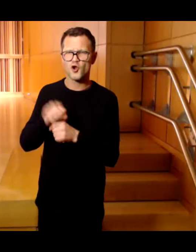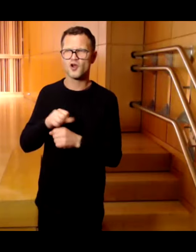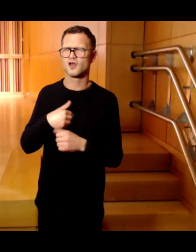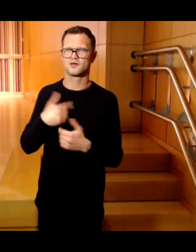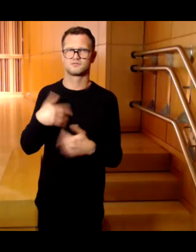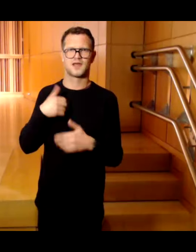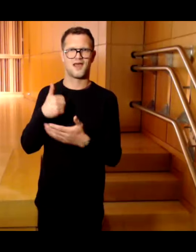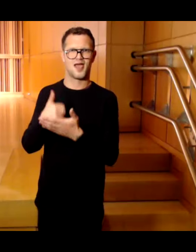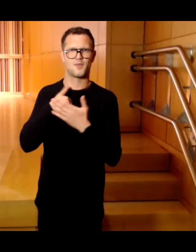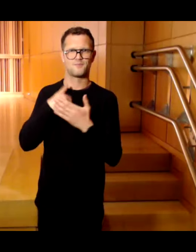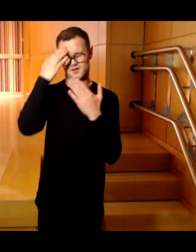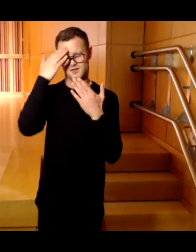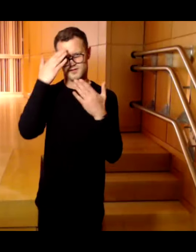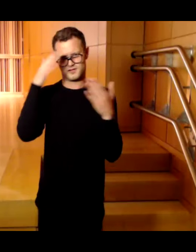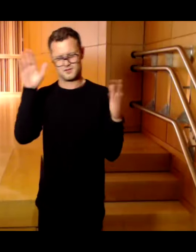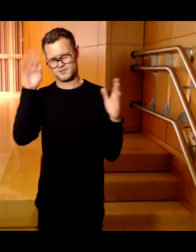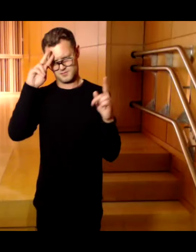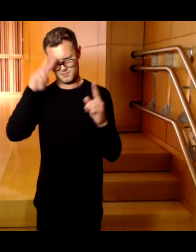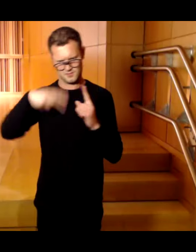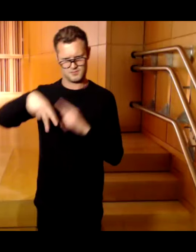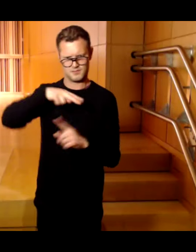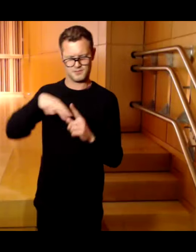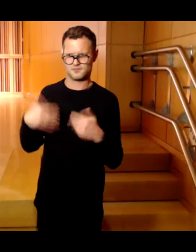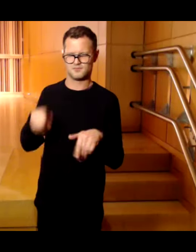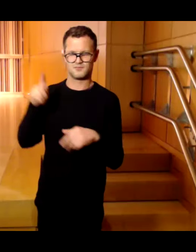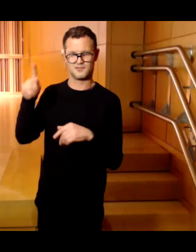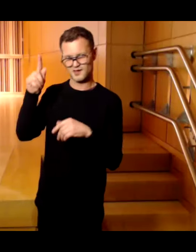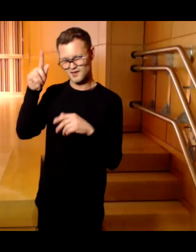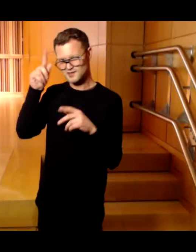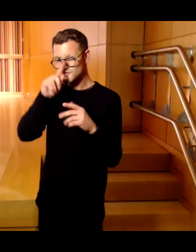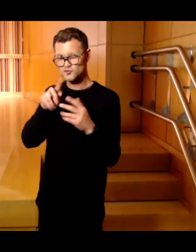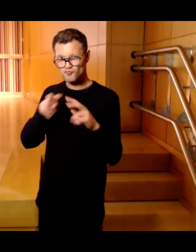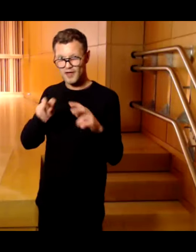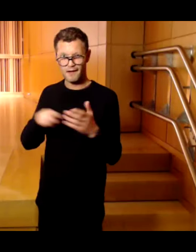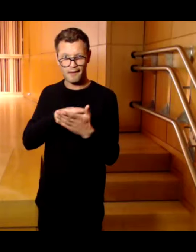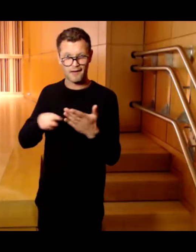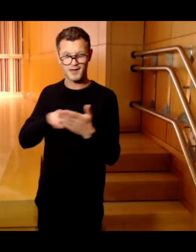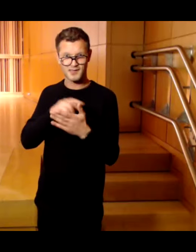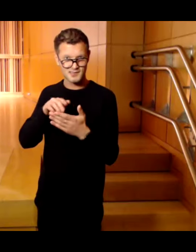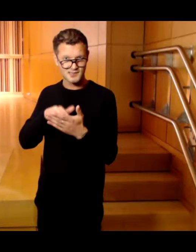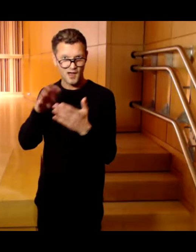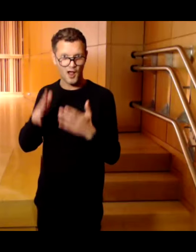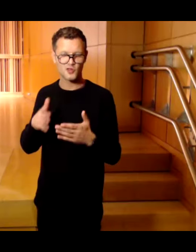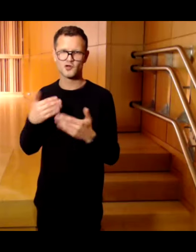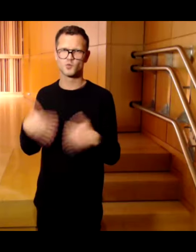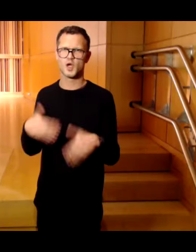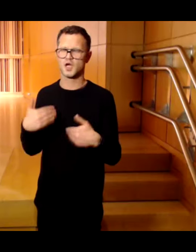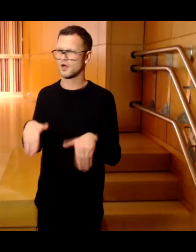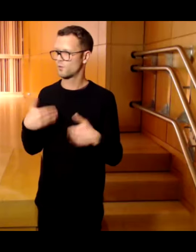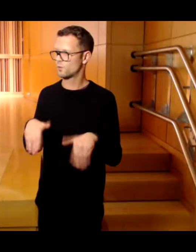impressive a thinker, critic, and scholar he was and is. One early culmination of this intellectual and scholarly work.